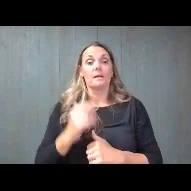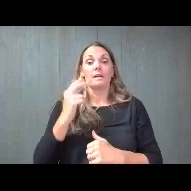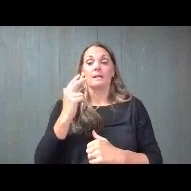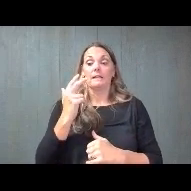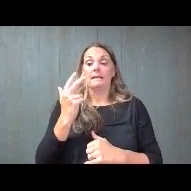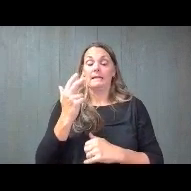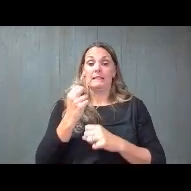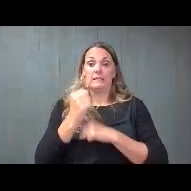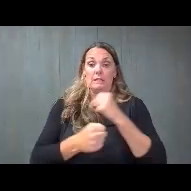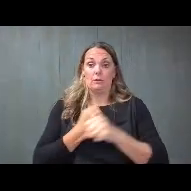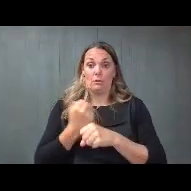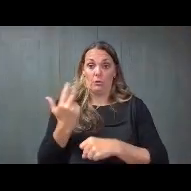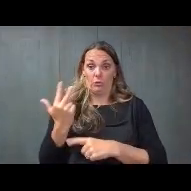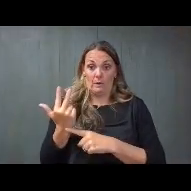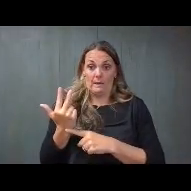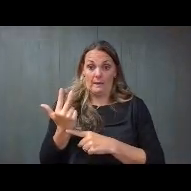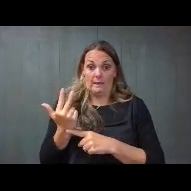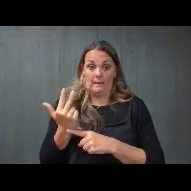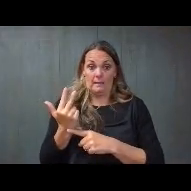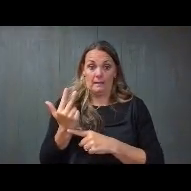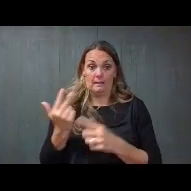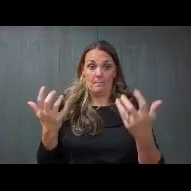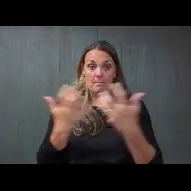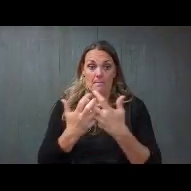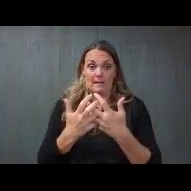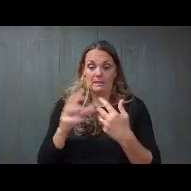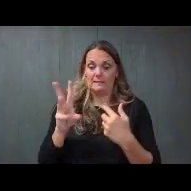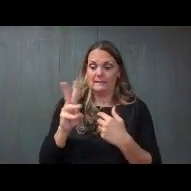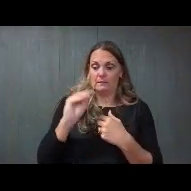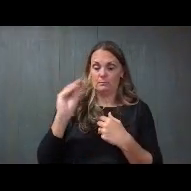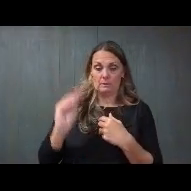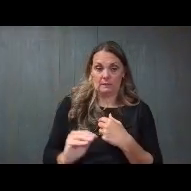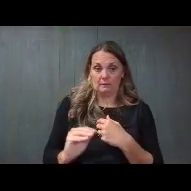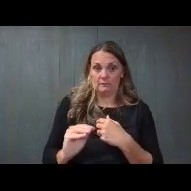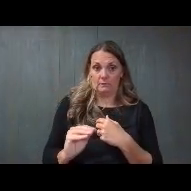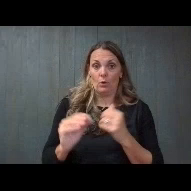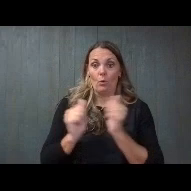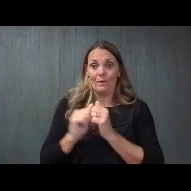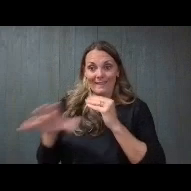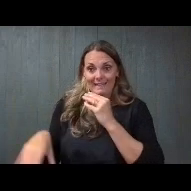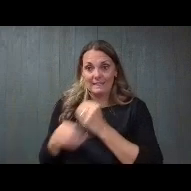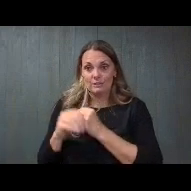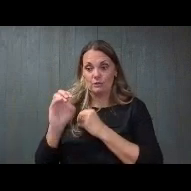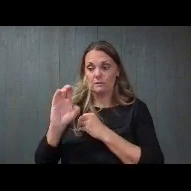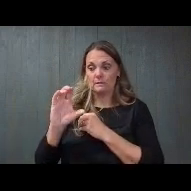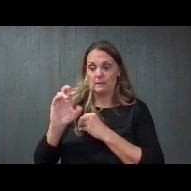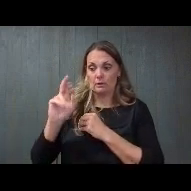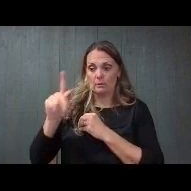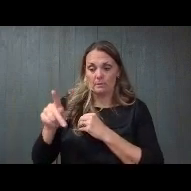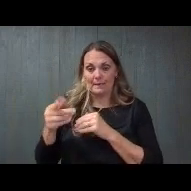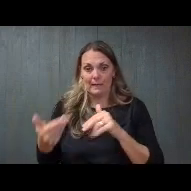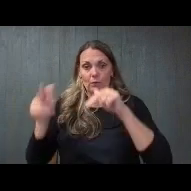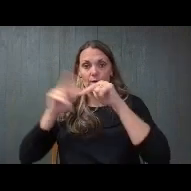available for federal match funds is 60%, with the additional CRP share increasing to 40%,